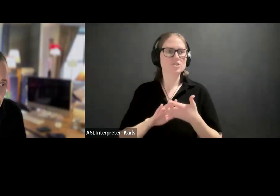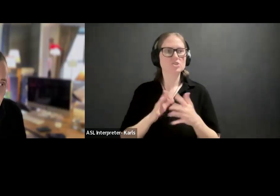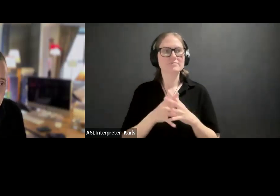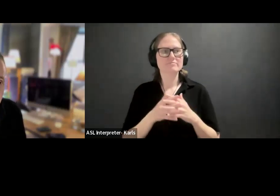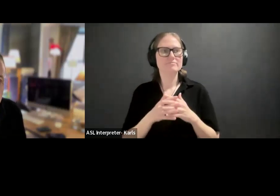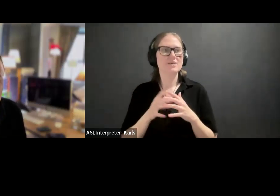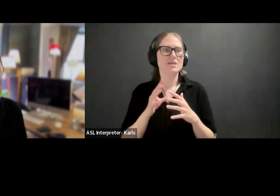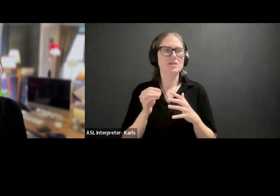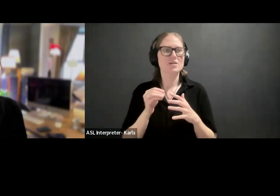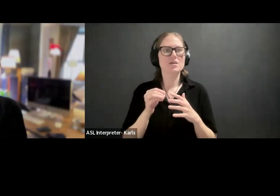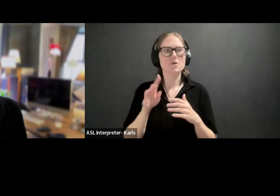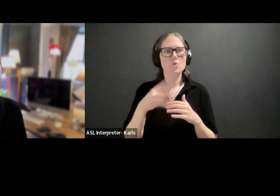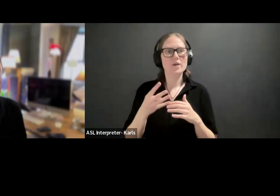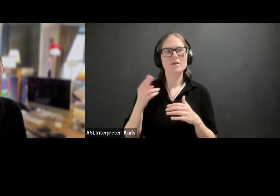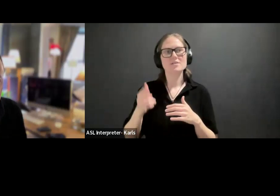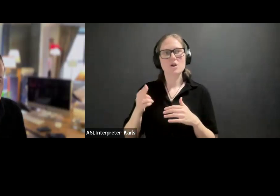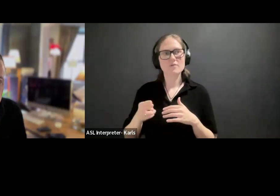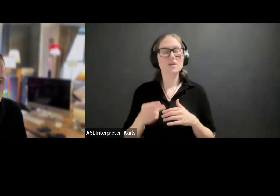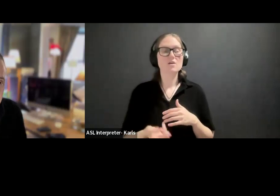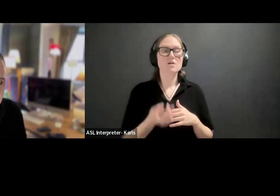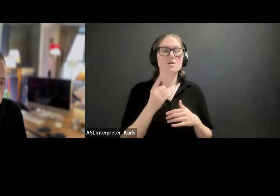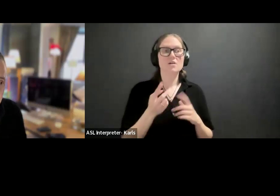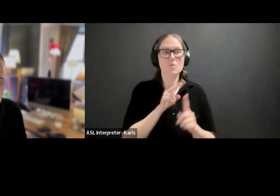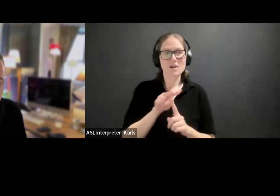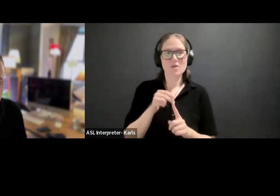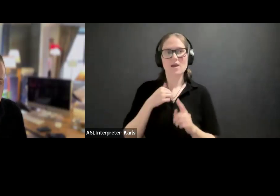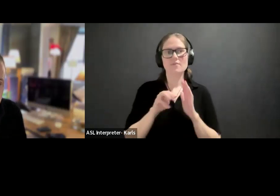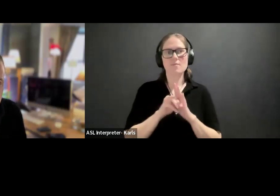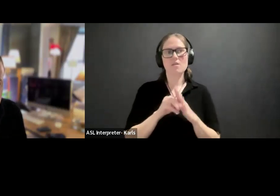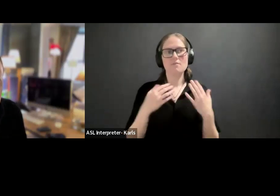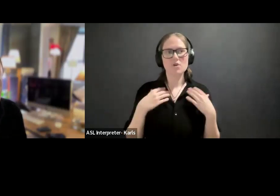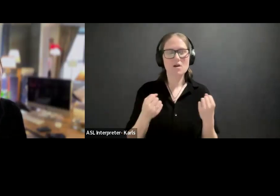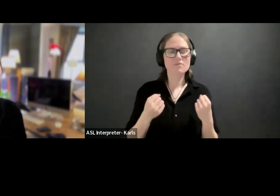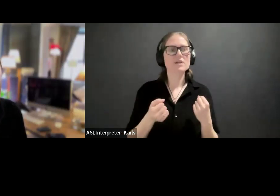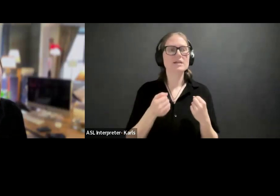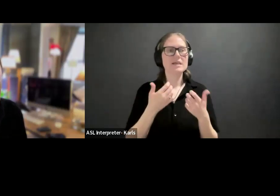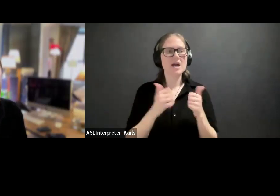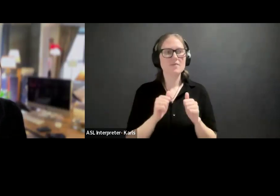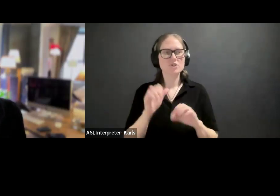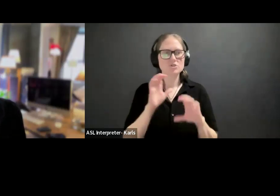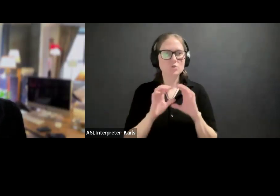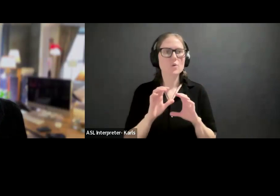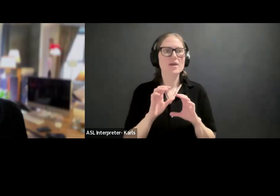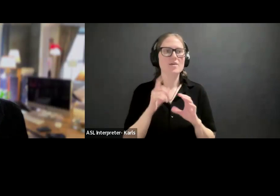On the one hand, we have a model of recovery, the effort to locate recognizable sexual subjects in the archive.